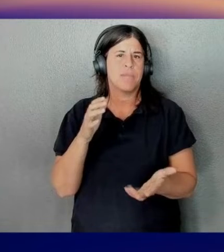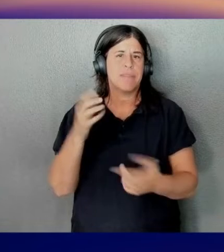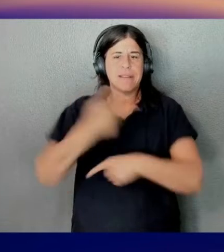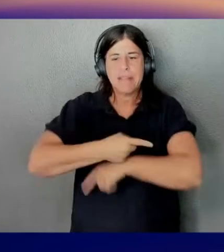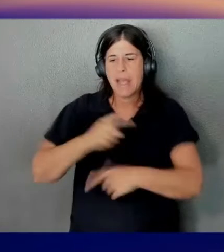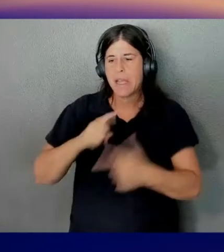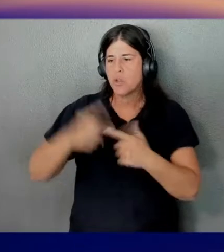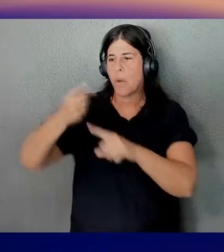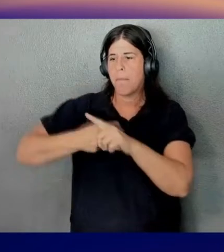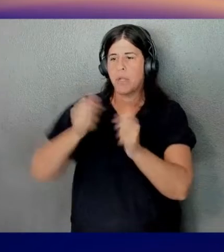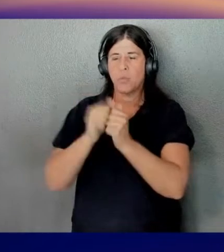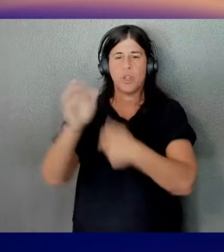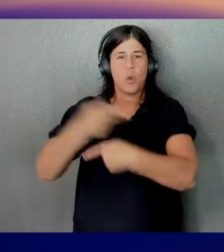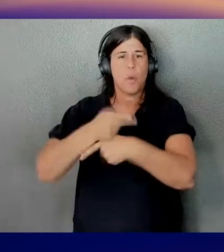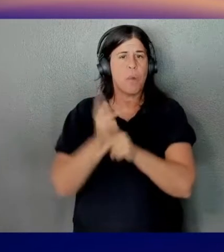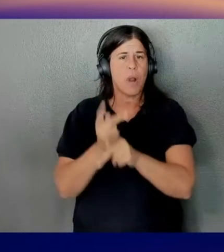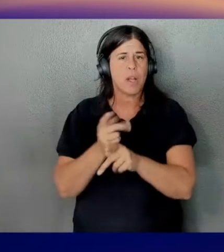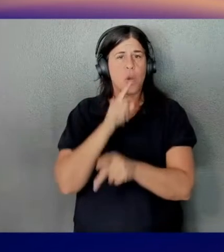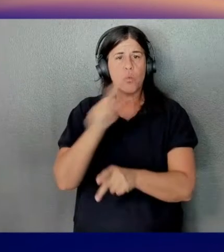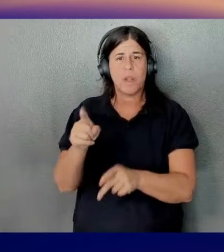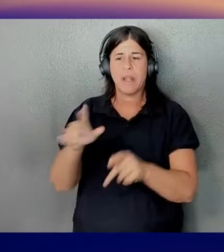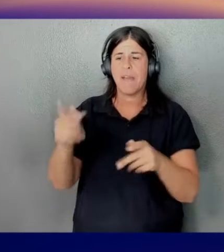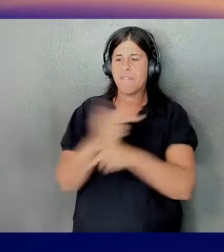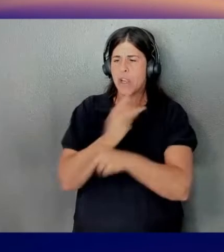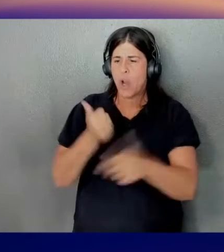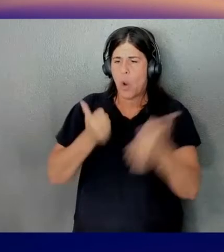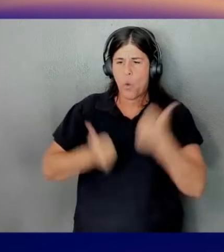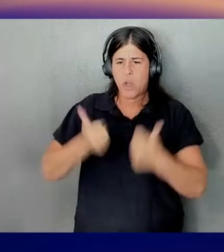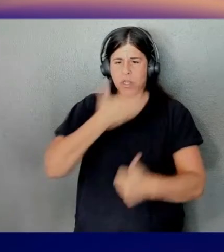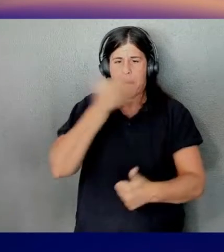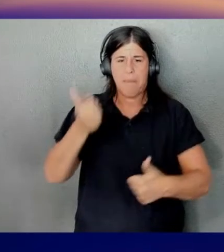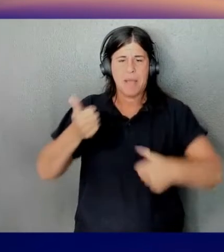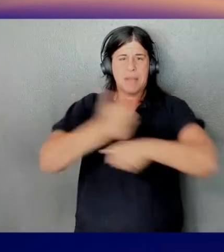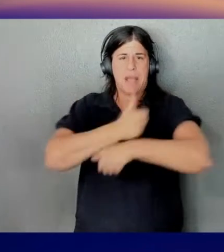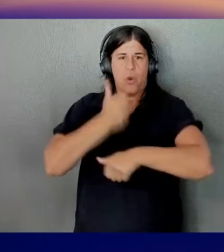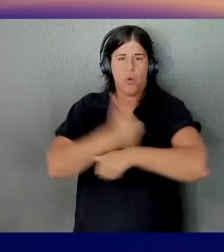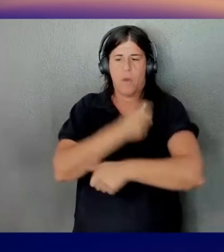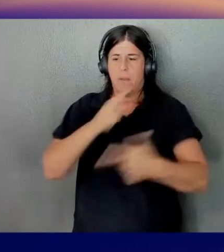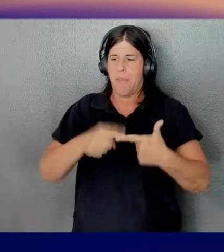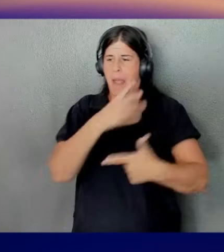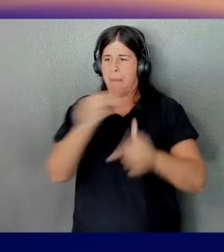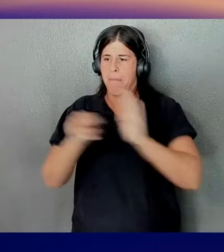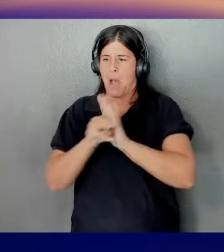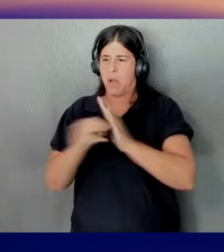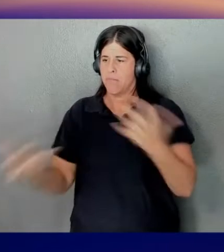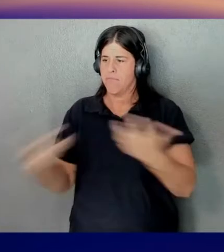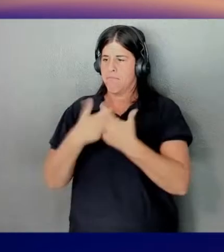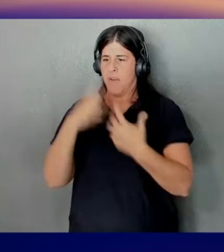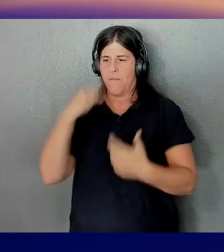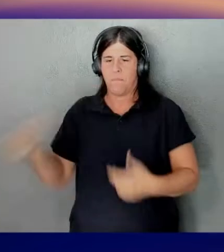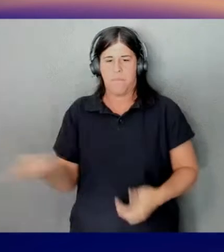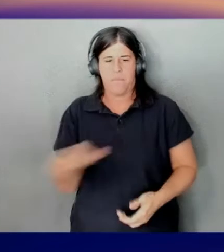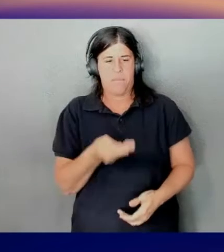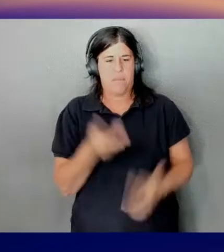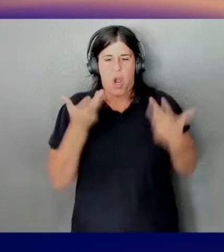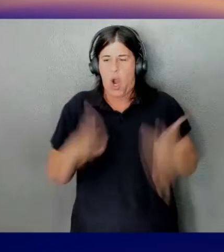it finds the best algorithm for you and the best model. [Chad] Wow. So all of that is completely transparent. Yeah.